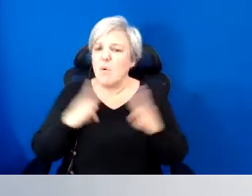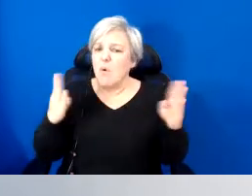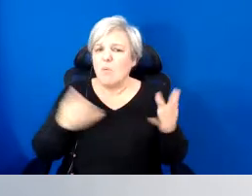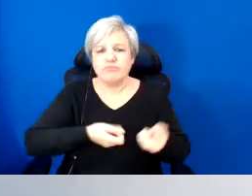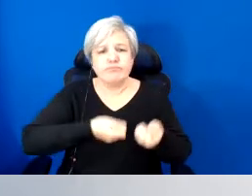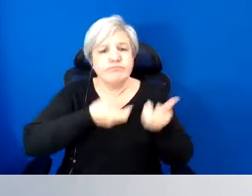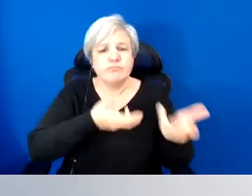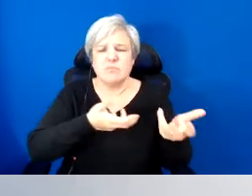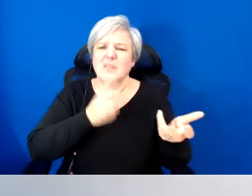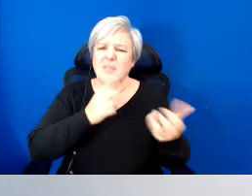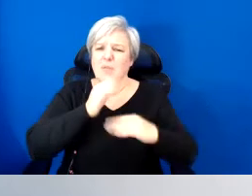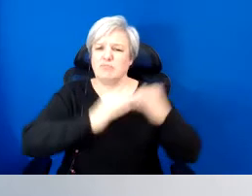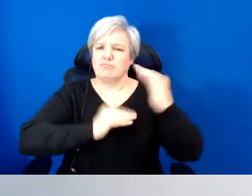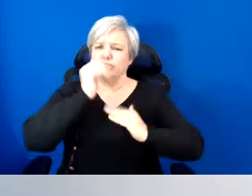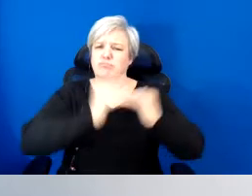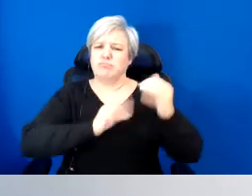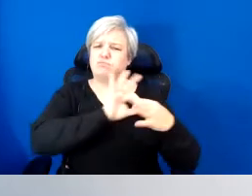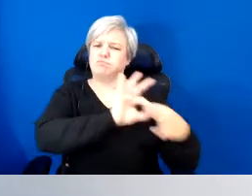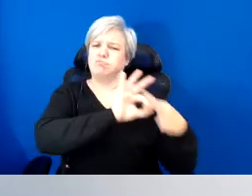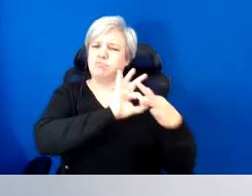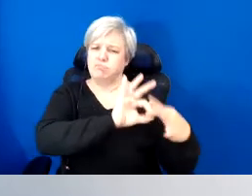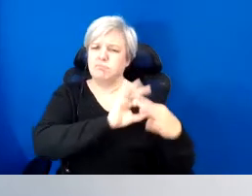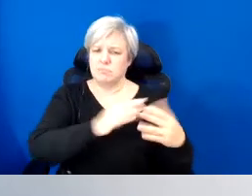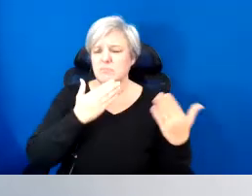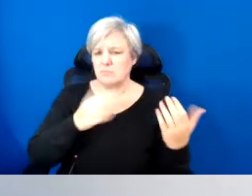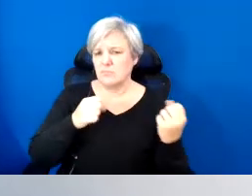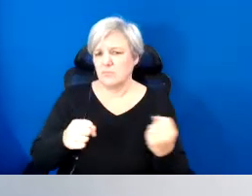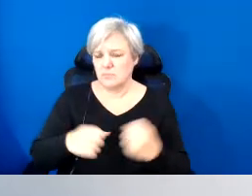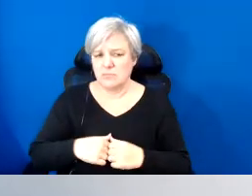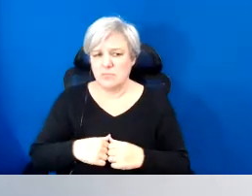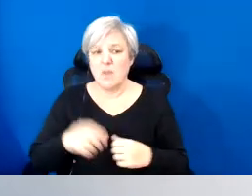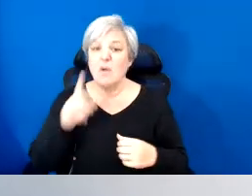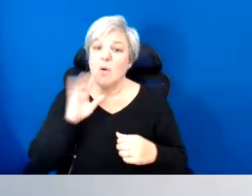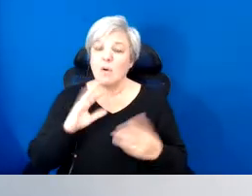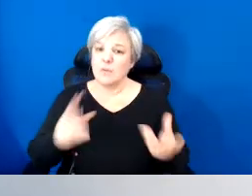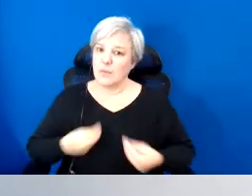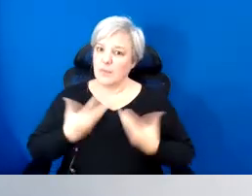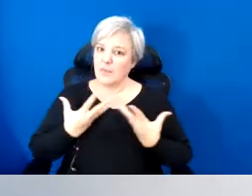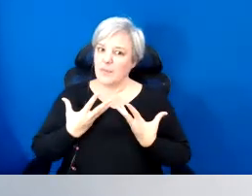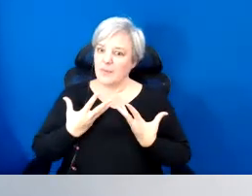blocks of effective communication. Also inspiration, positive reinforcement